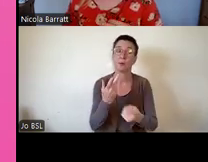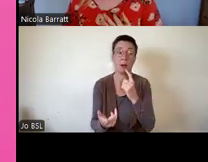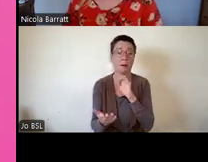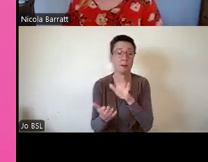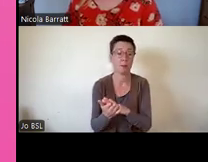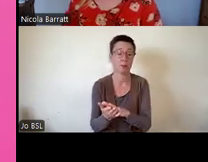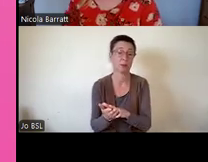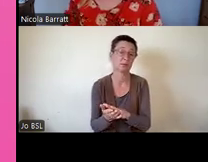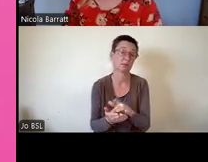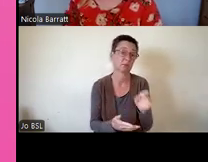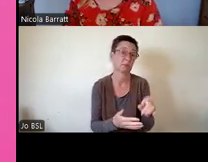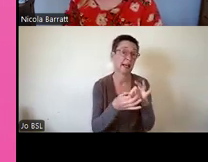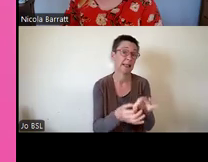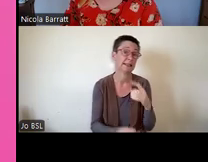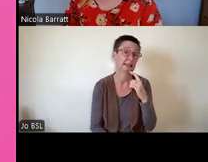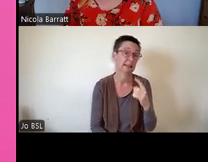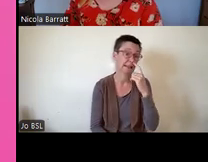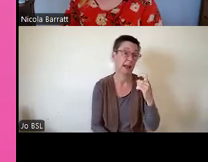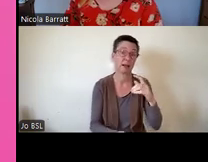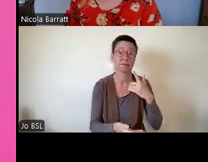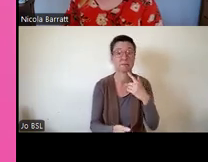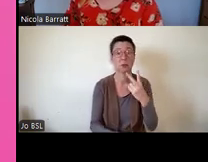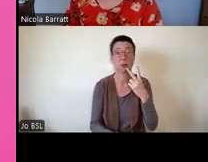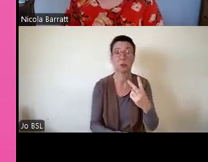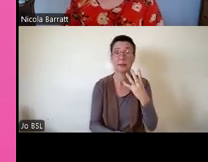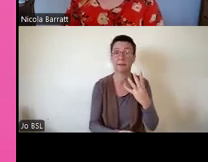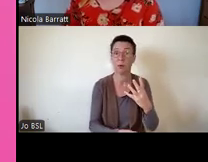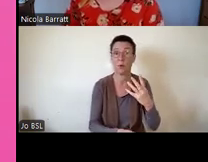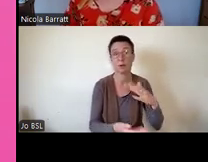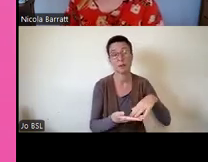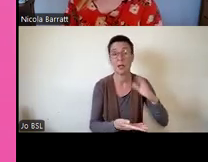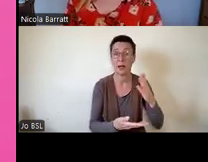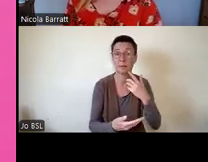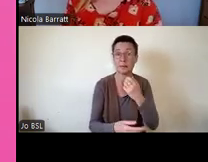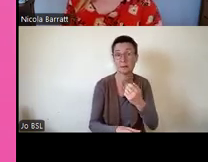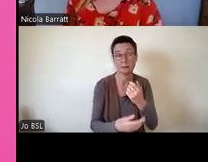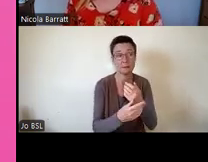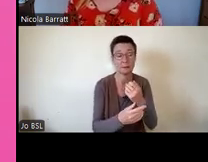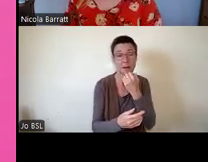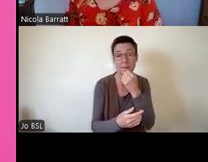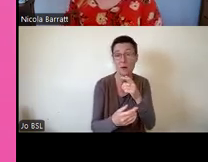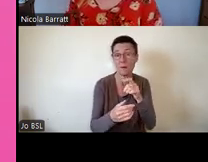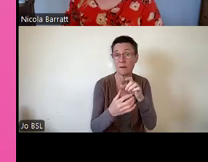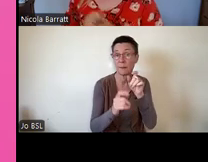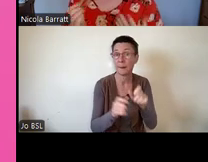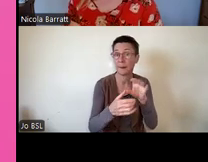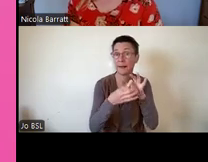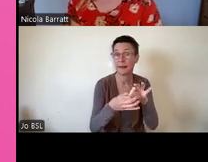LinkedIn say it can have 24 times the engagement. It means going live with something like an event,